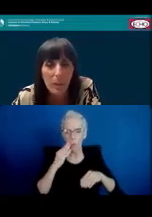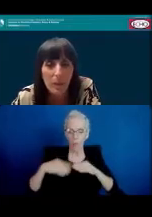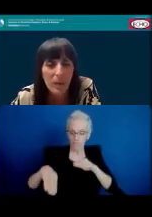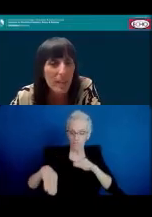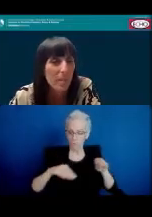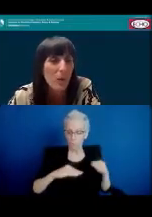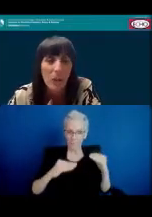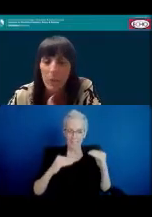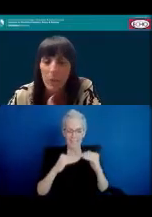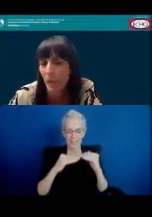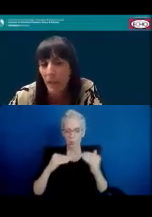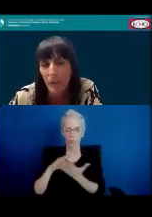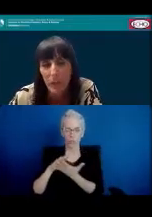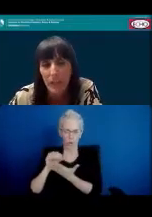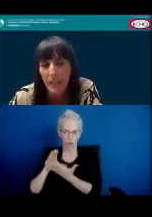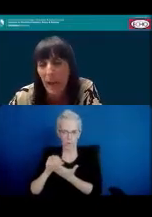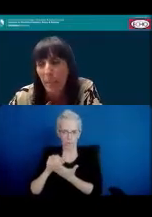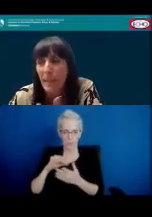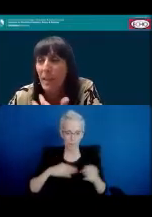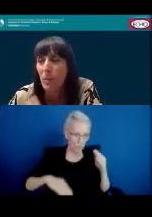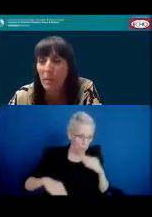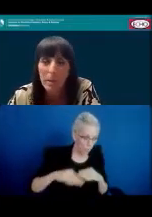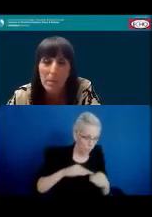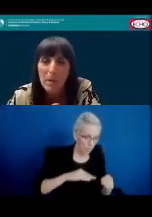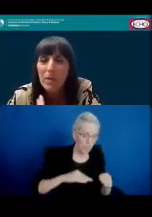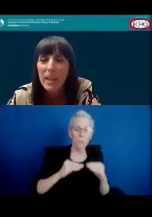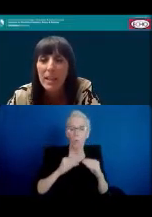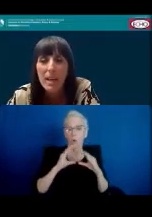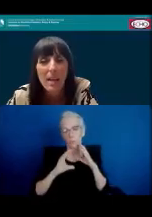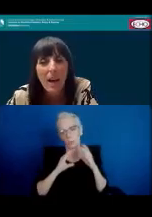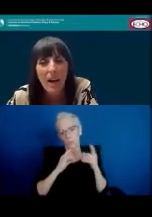moving, more communication is happening when we're moving. A